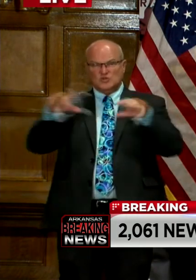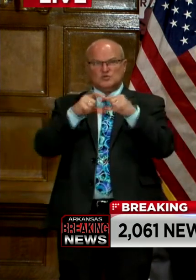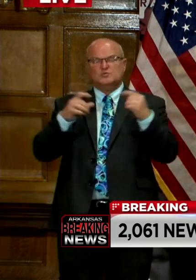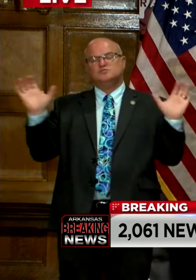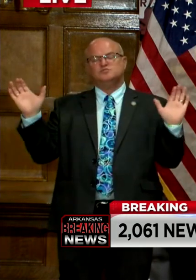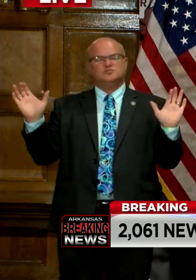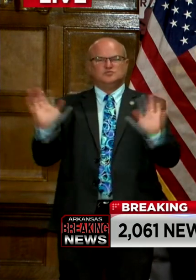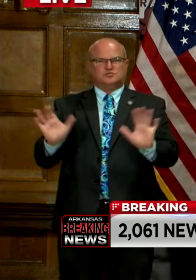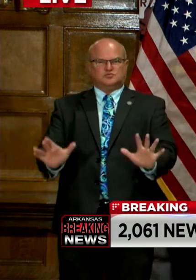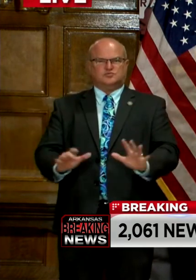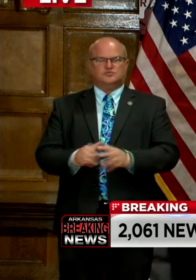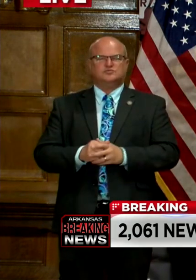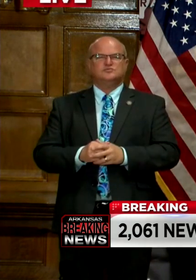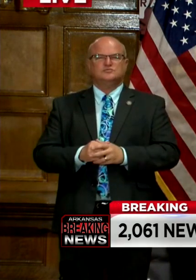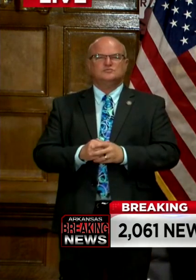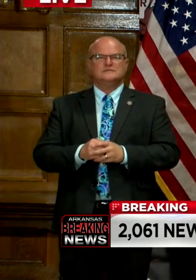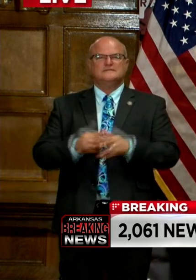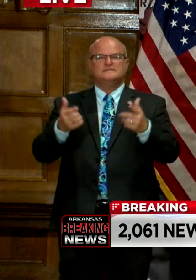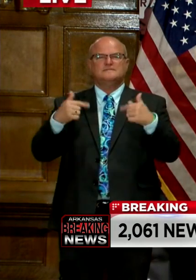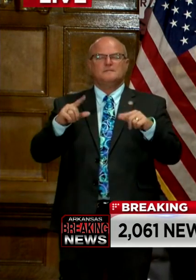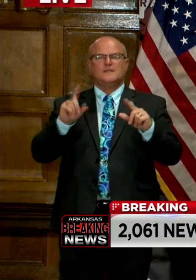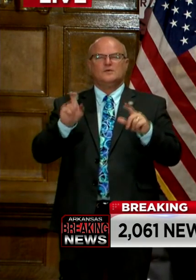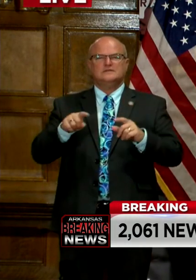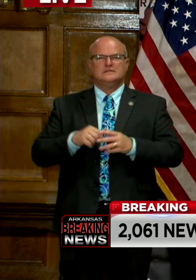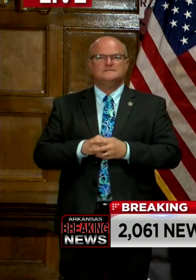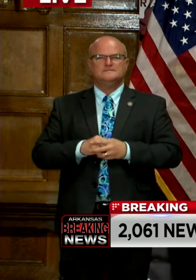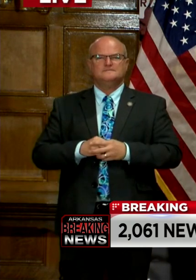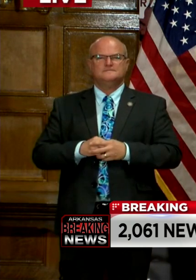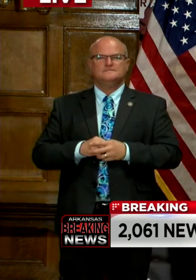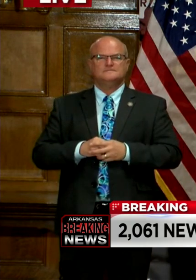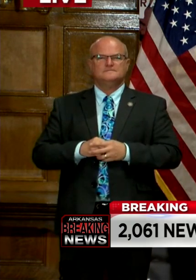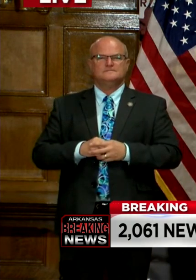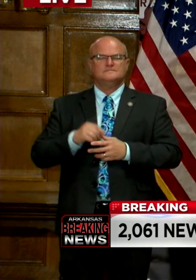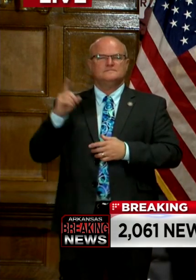POLICE BUT WE CAN EDUCATE AND TRY TO MAKE SURE LARGER GROUPS ARE DISCOURAGED.